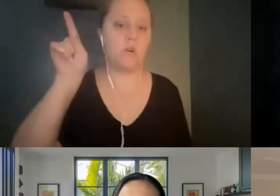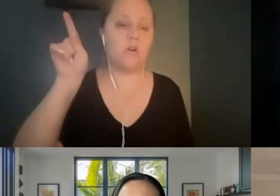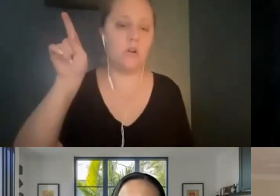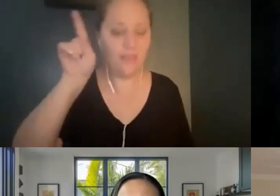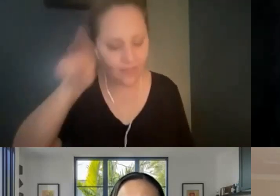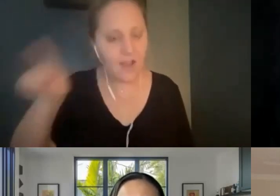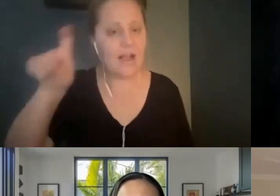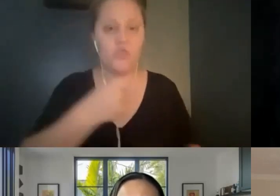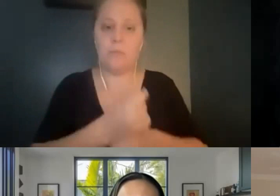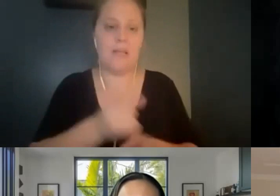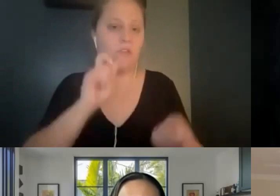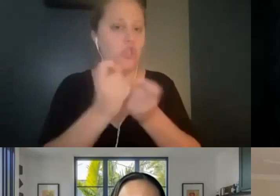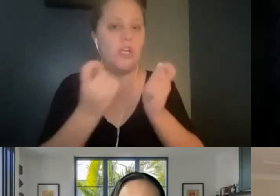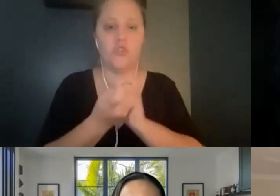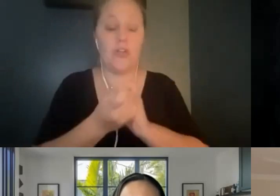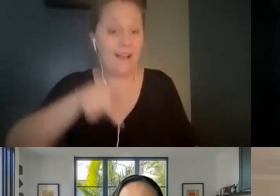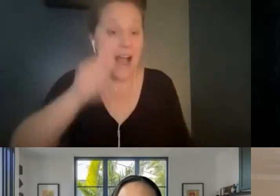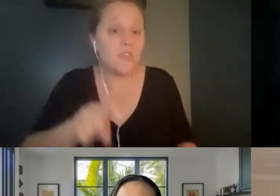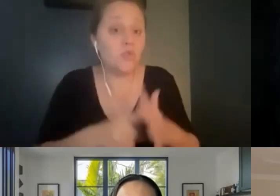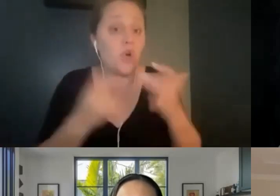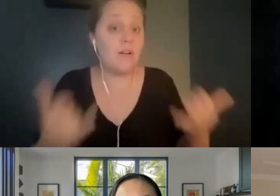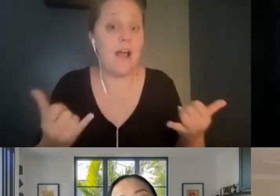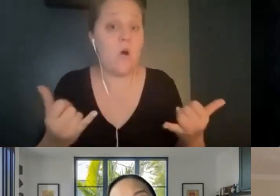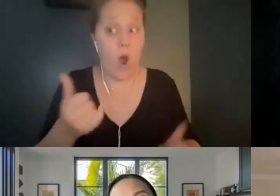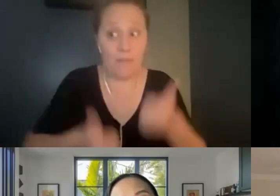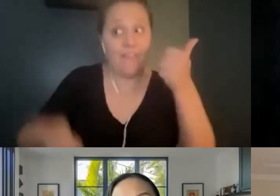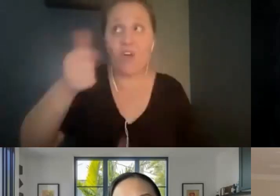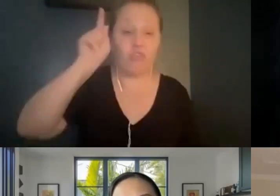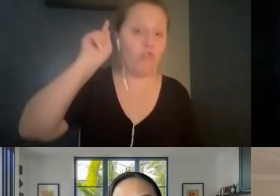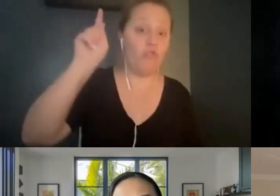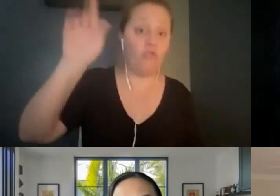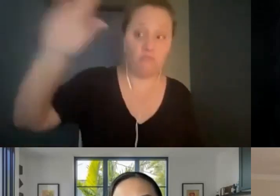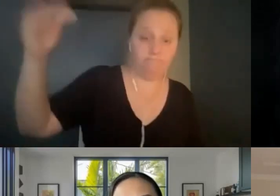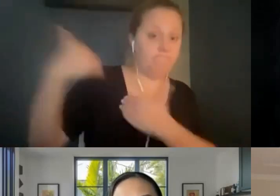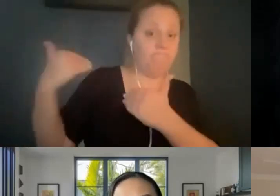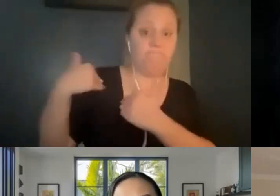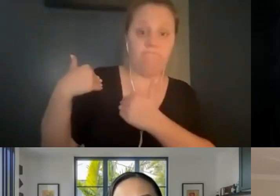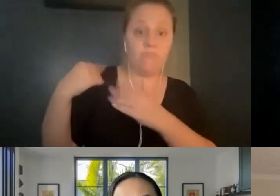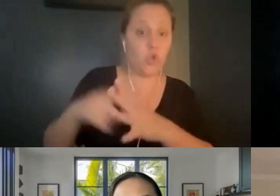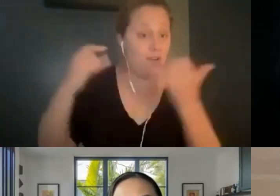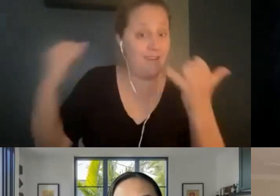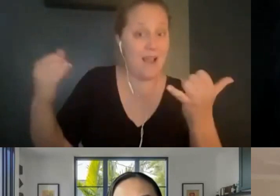That it has to start, so we have to start at the top, and at procurement. It doesn't belong only with IT.